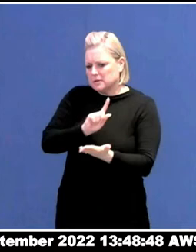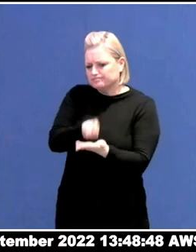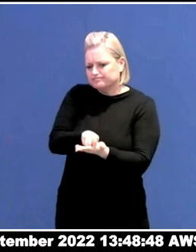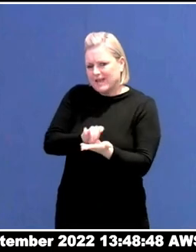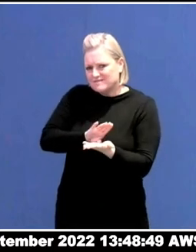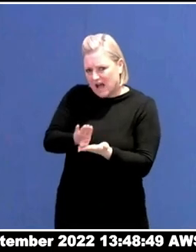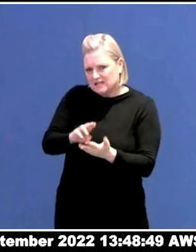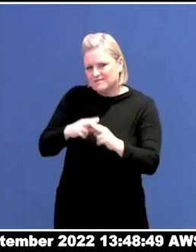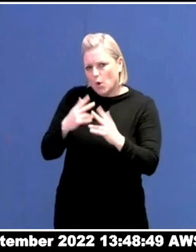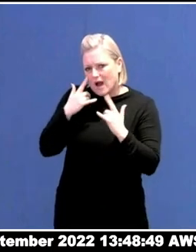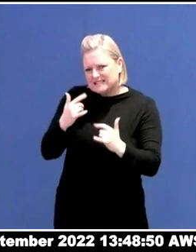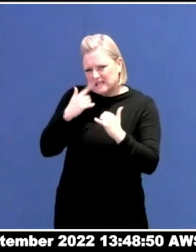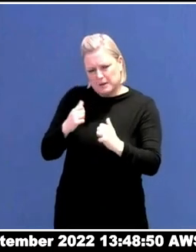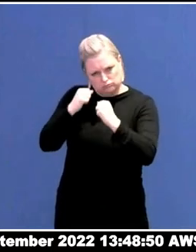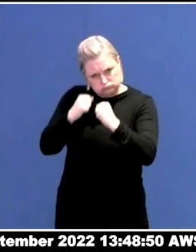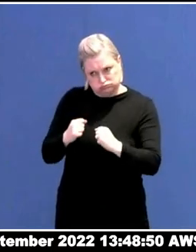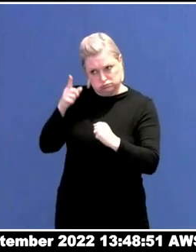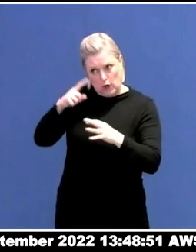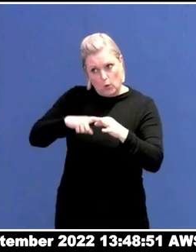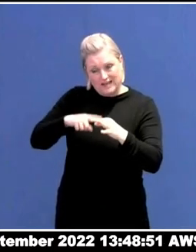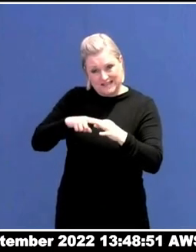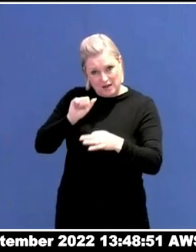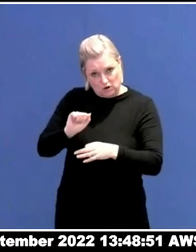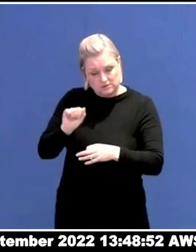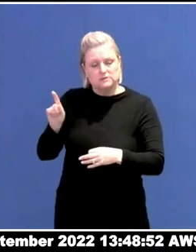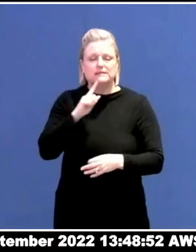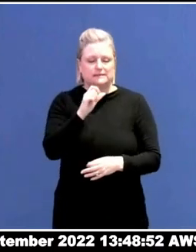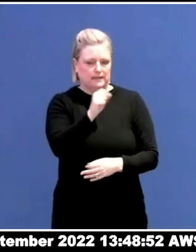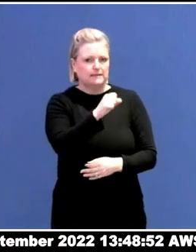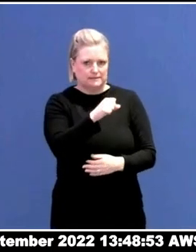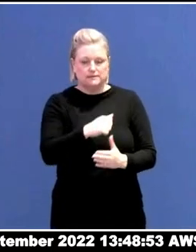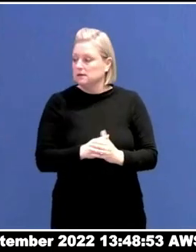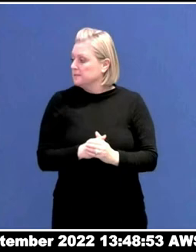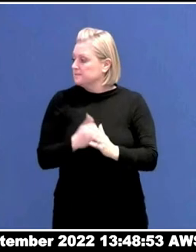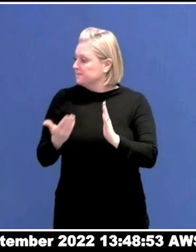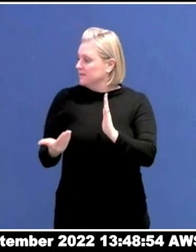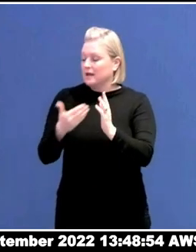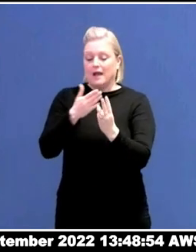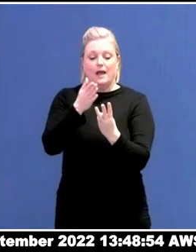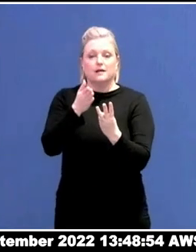Yes. MR NEWHOUSE: Just to add to that, there are young men in youth detention